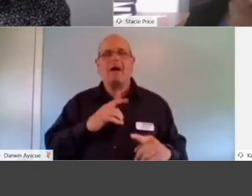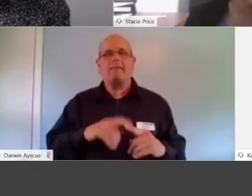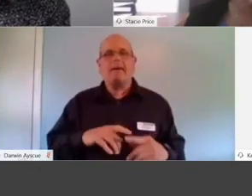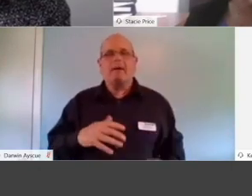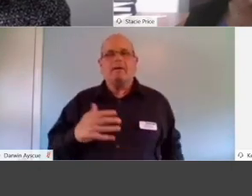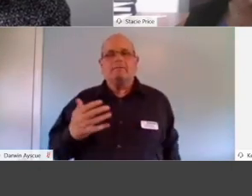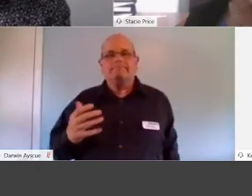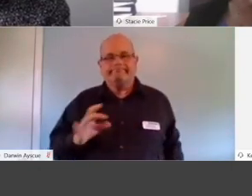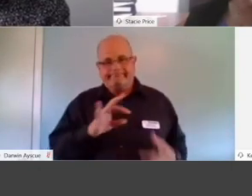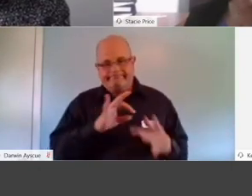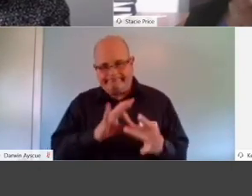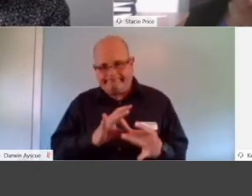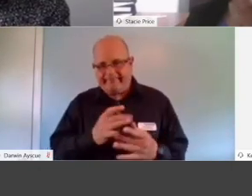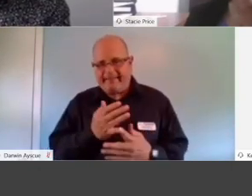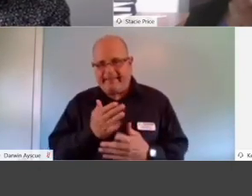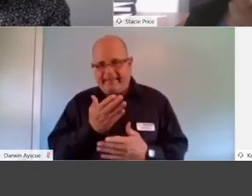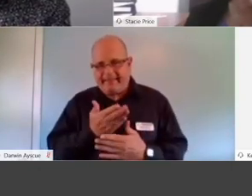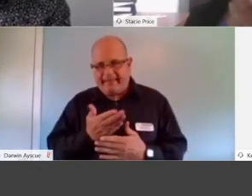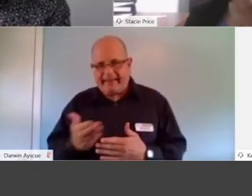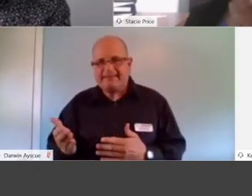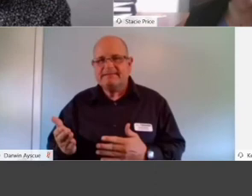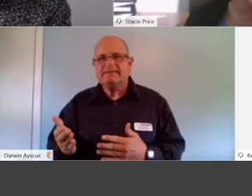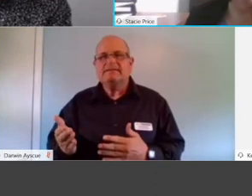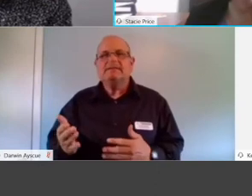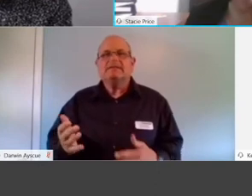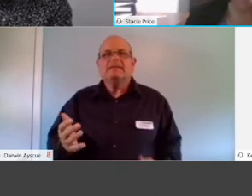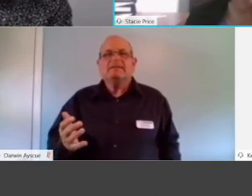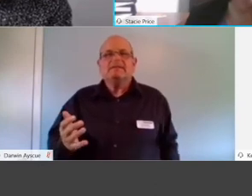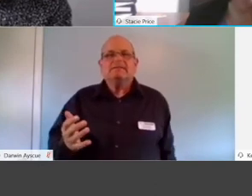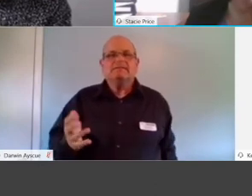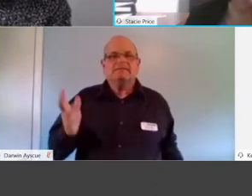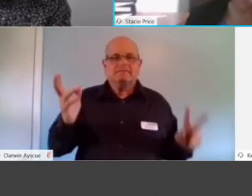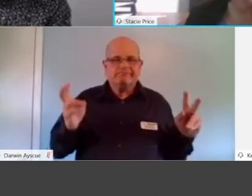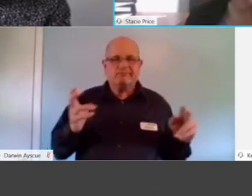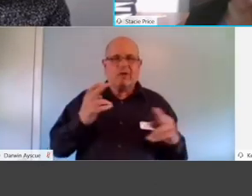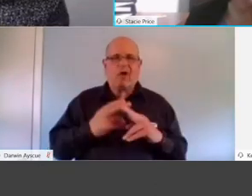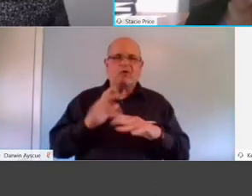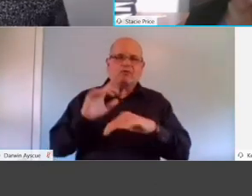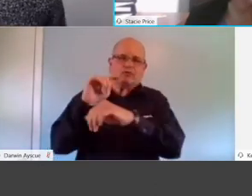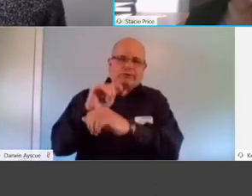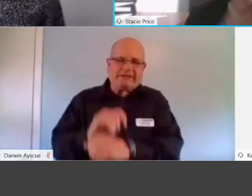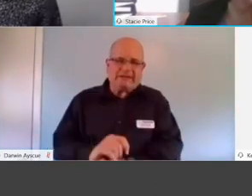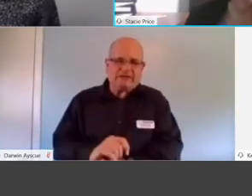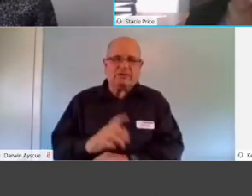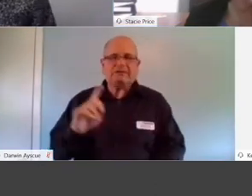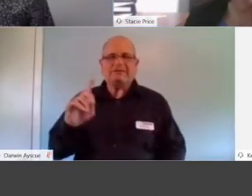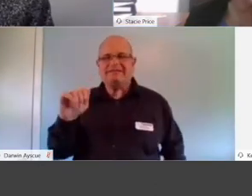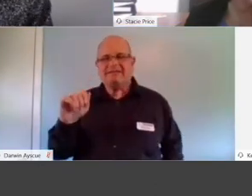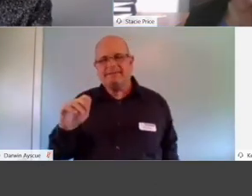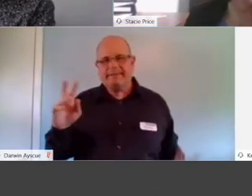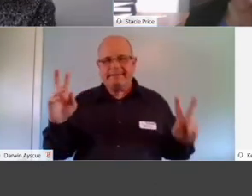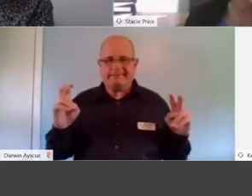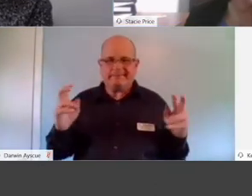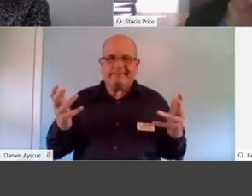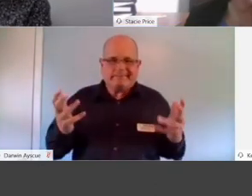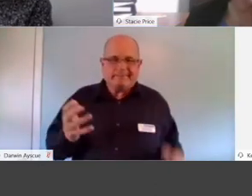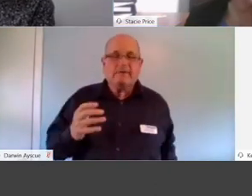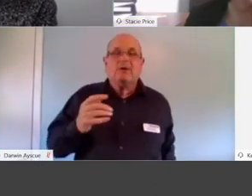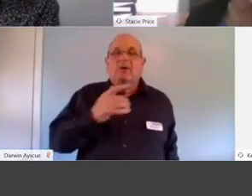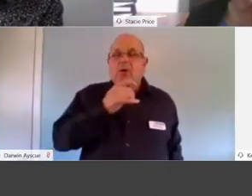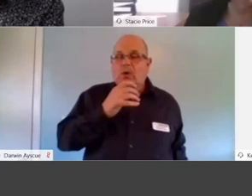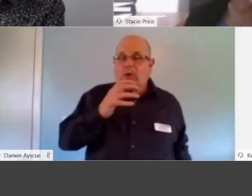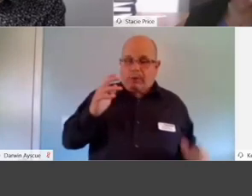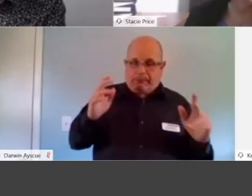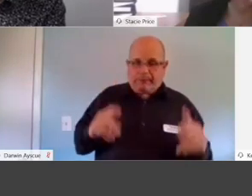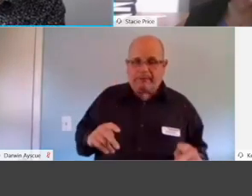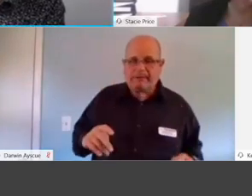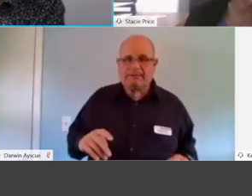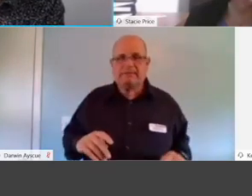have what we will call traditional disabilities, so if someone comes back from COVID and they